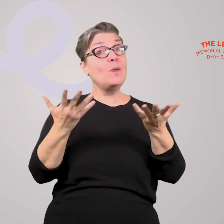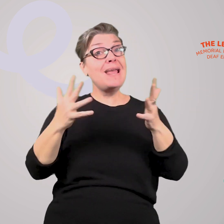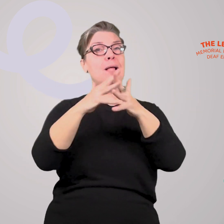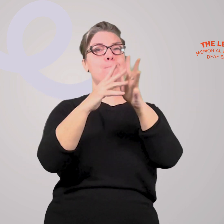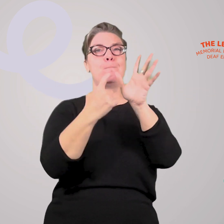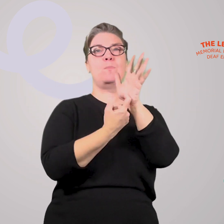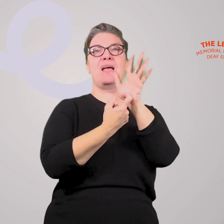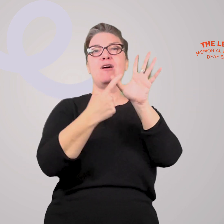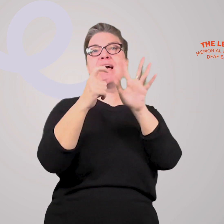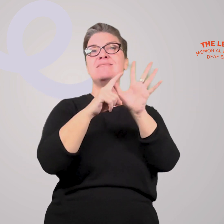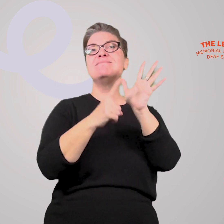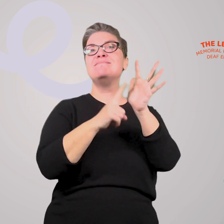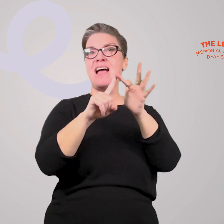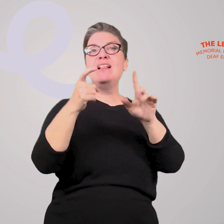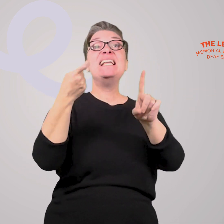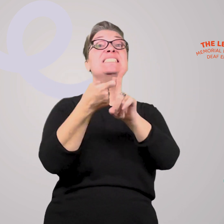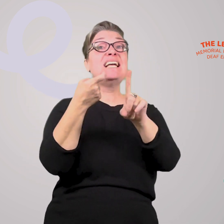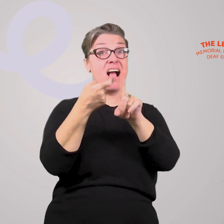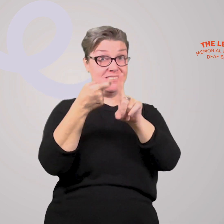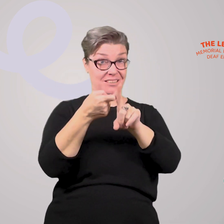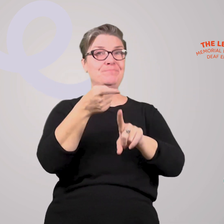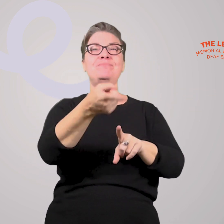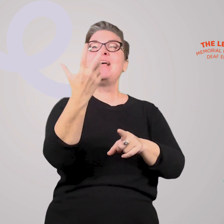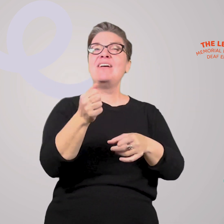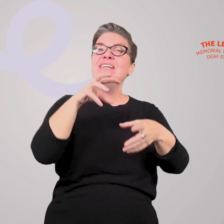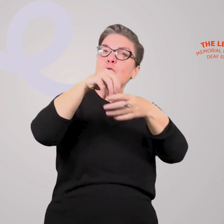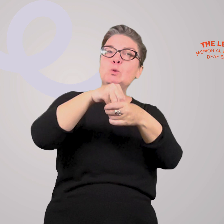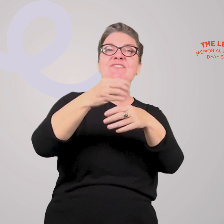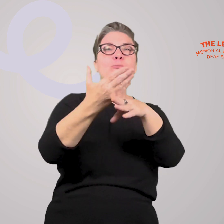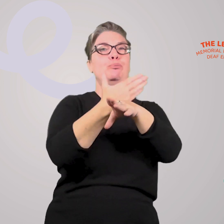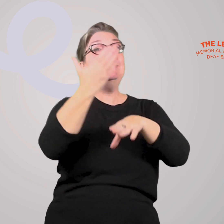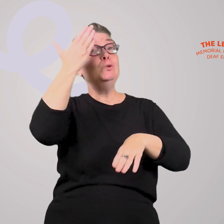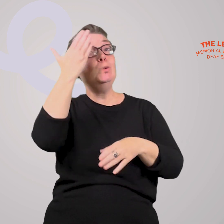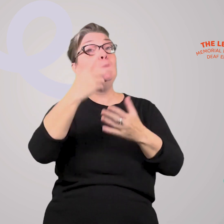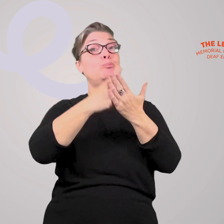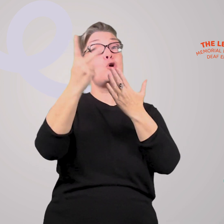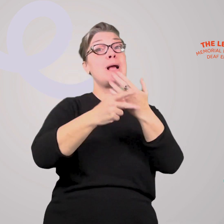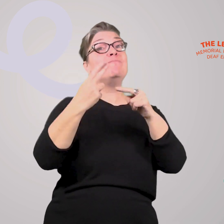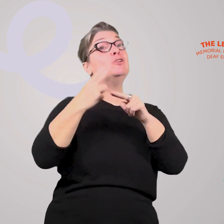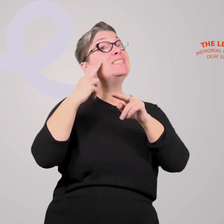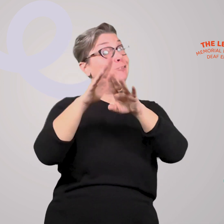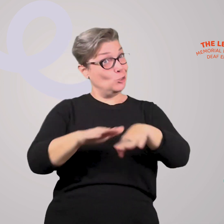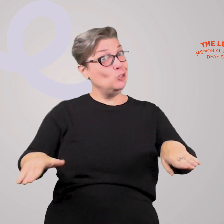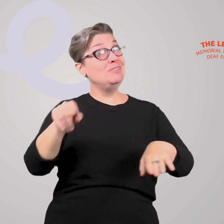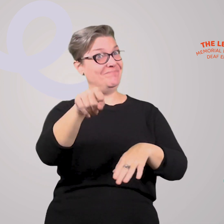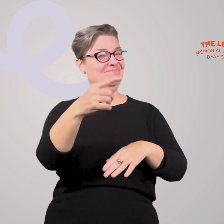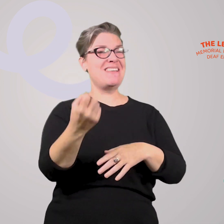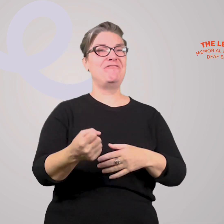This collaboration will take place with Warradale Kindergarten, which has an Inclusive Preschool Program for Deaf Children.